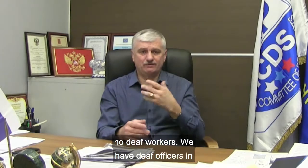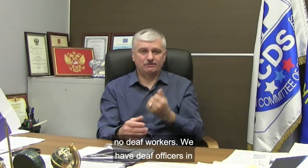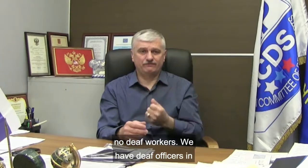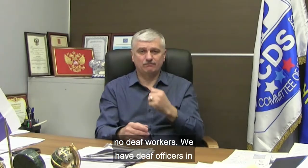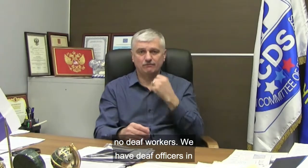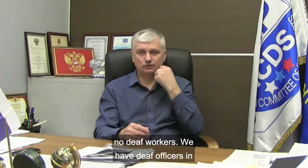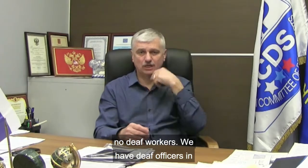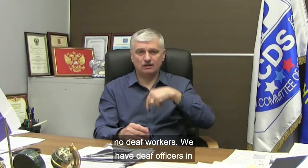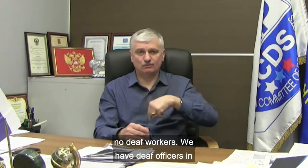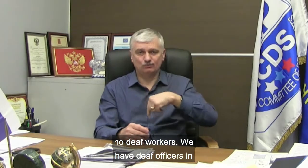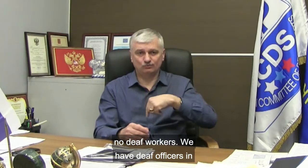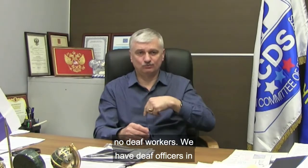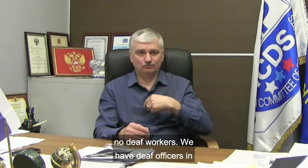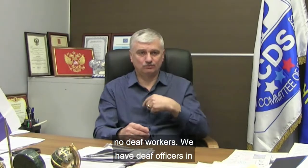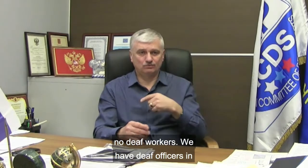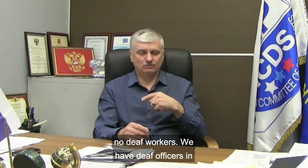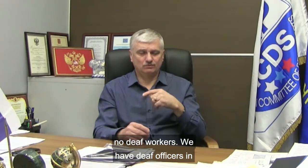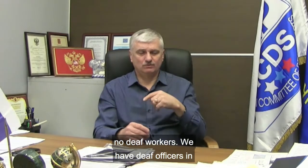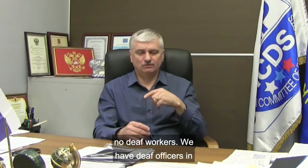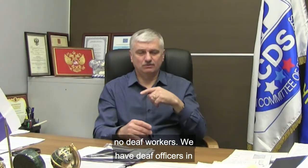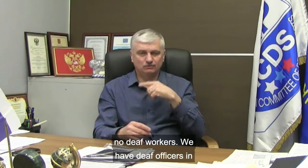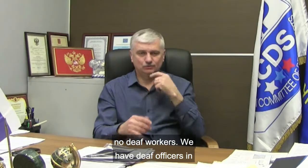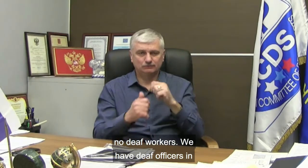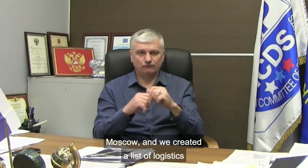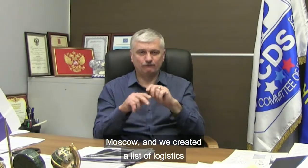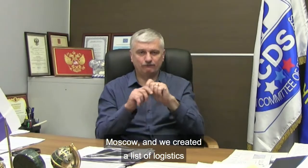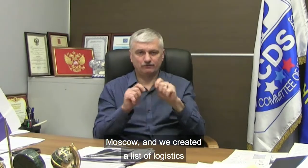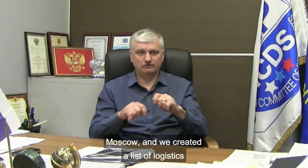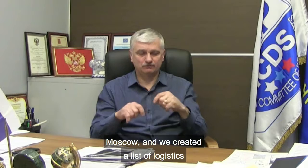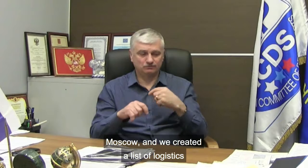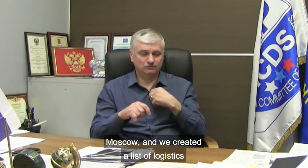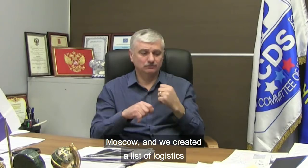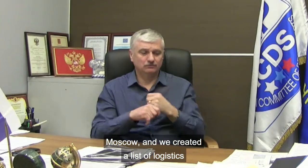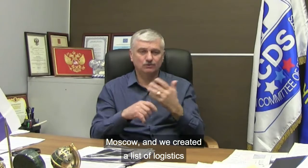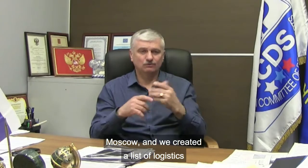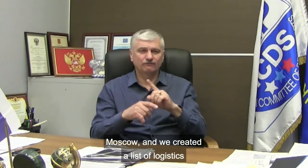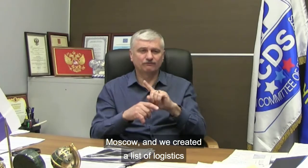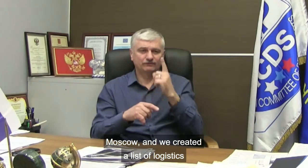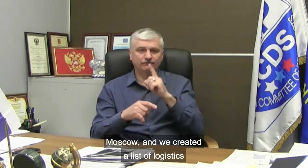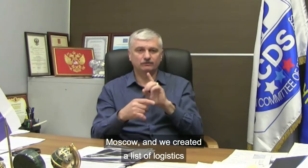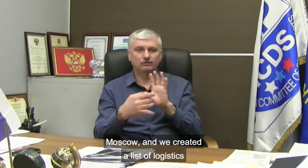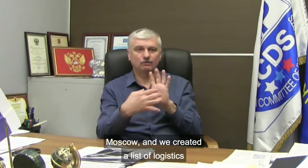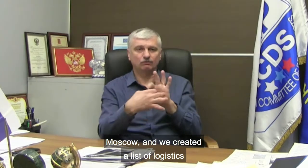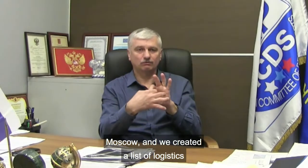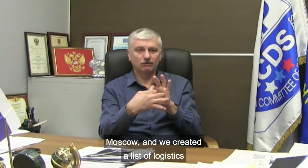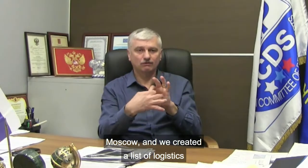no deaf workers. We have deaf officers in Moscow, and we created a list of logistics